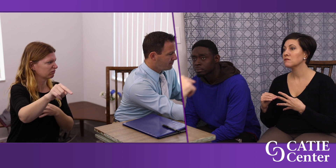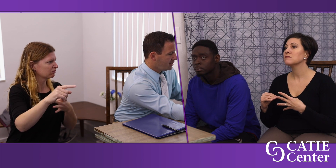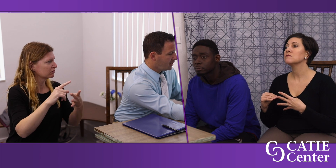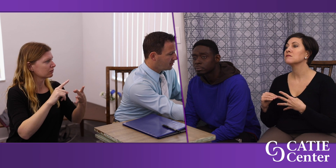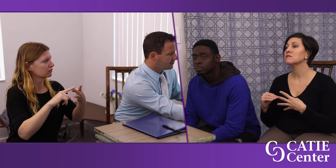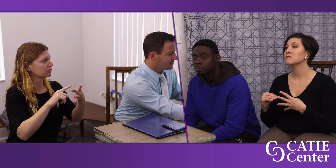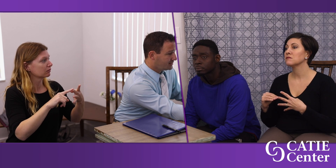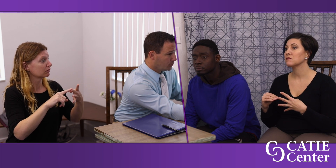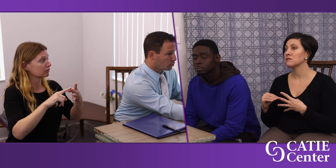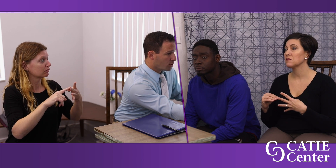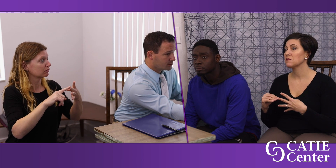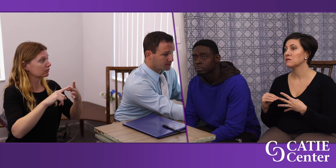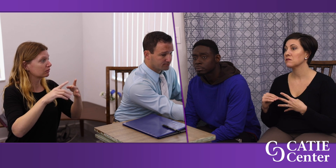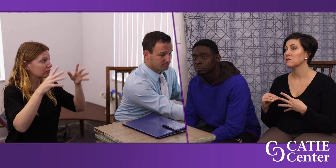B) deer crossing